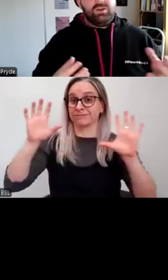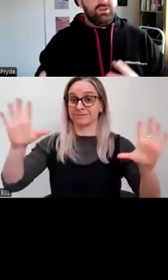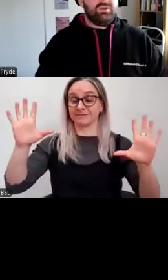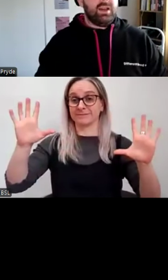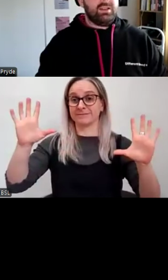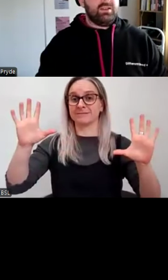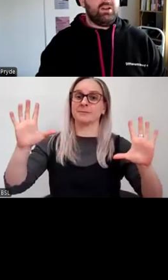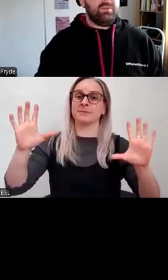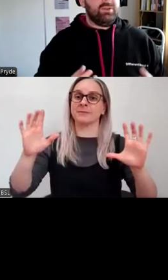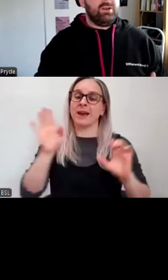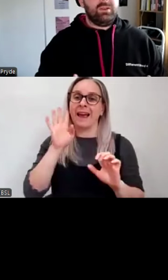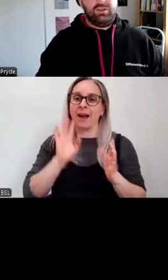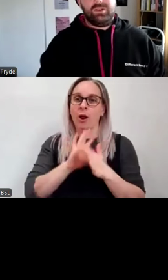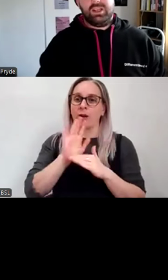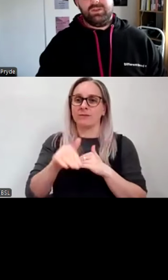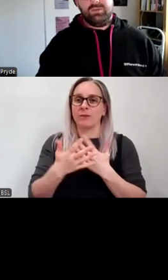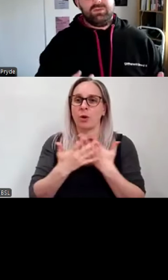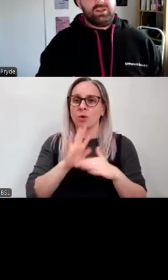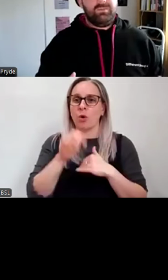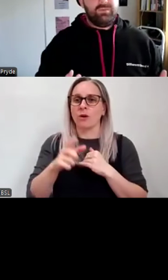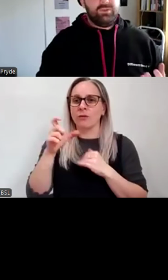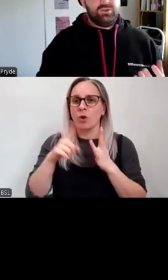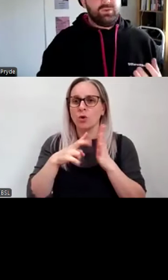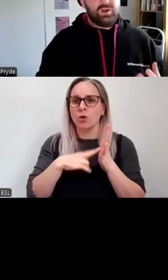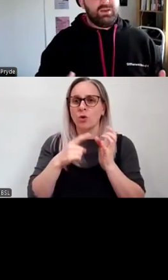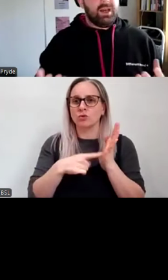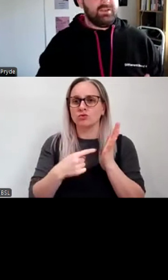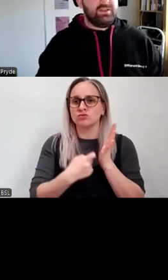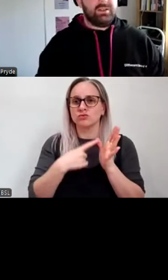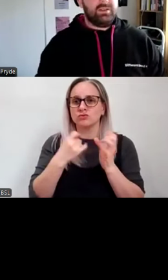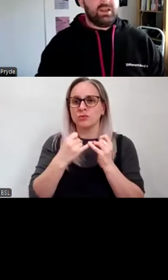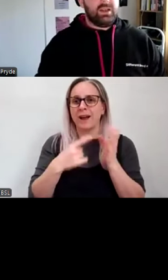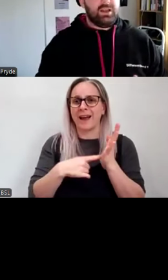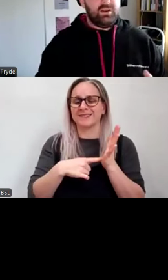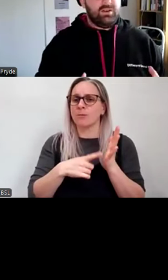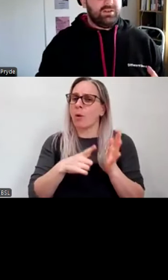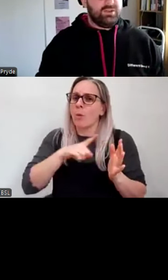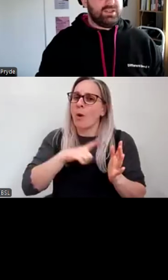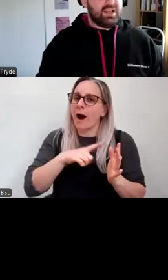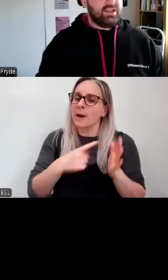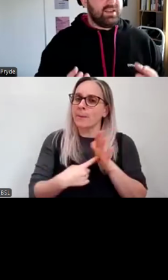about contrast and a lot of people talk about contrast, but no one really shows why it matters or shows exactly